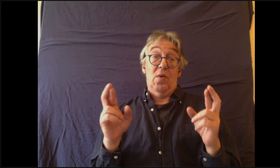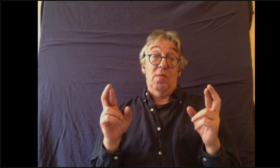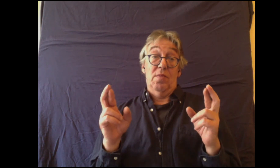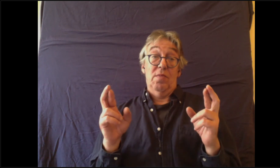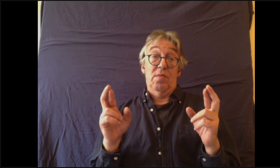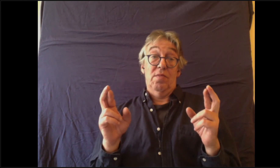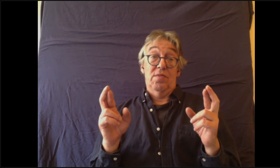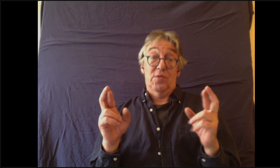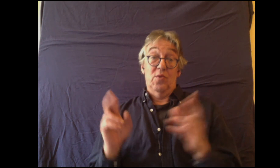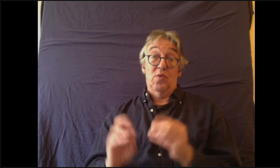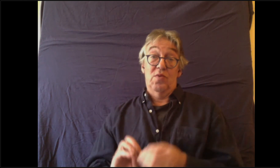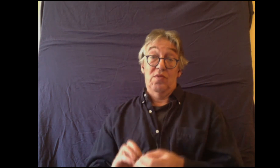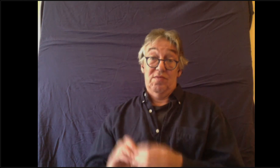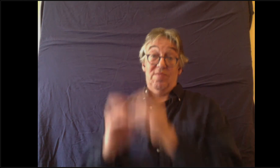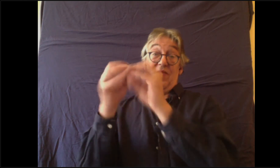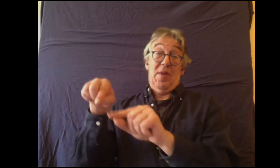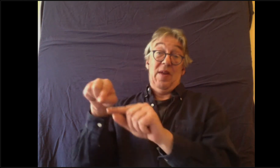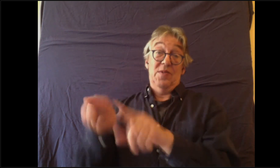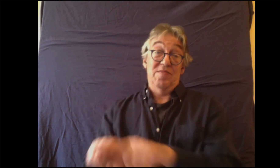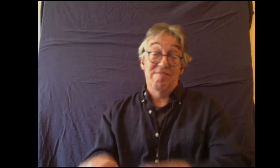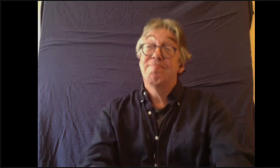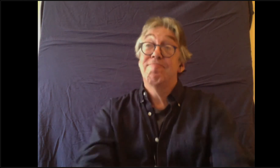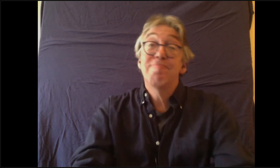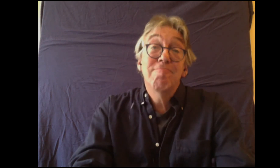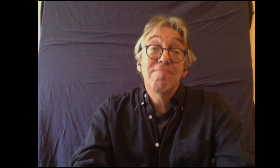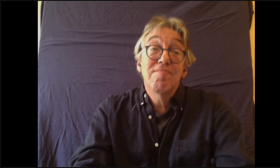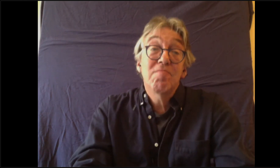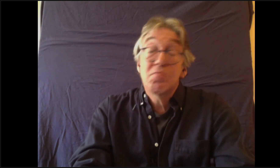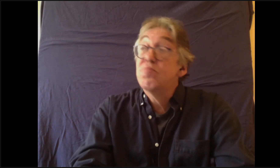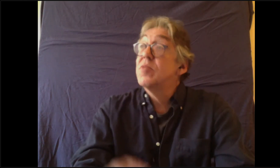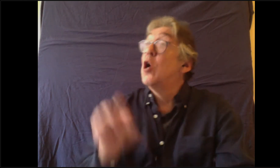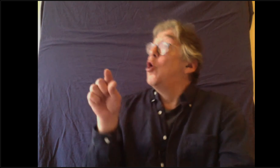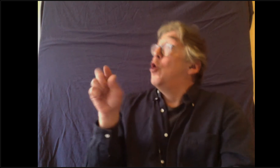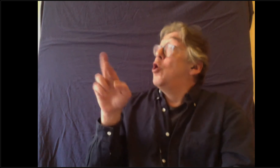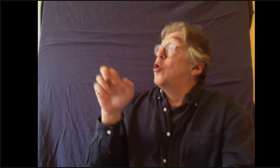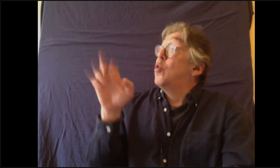Thank you. Grace, I don't know if you hear me well,